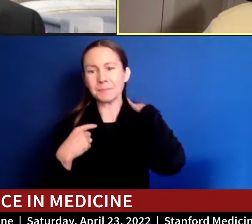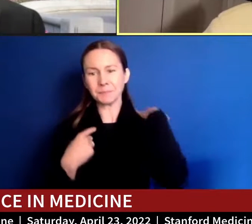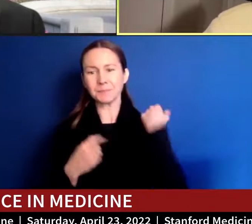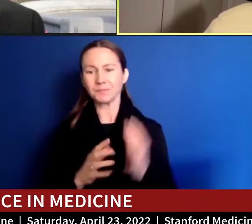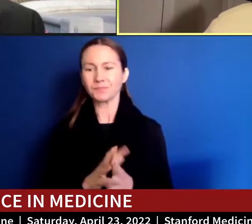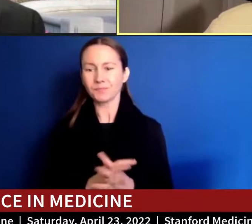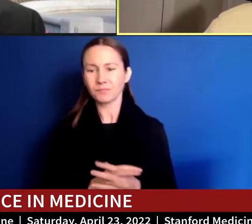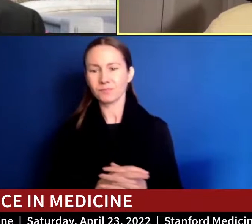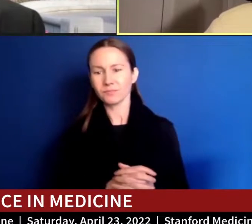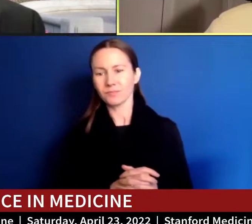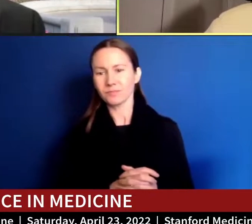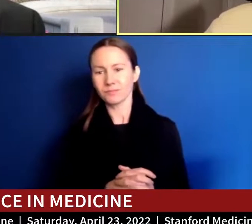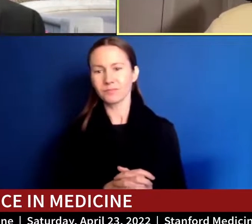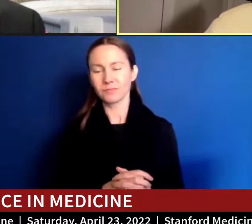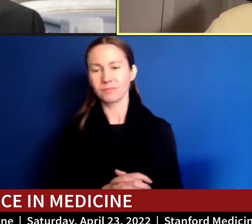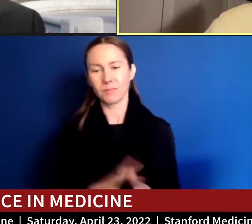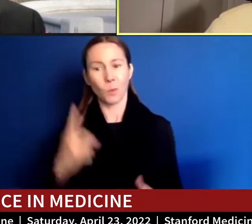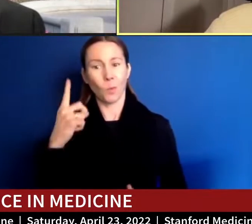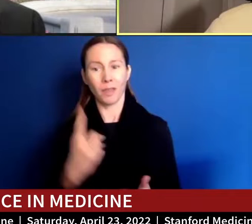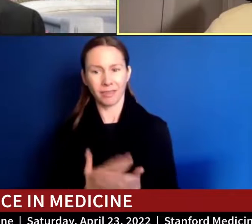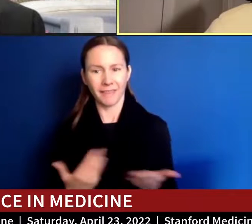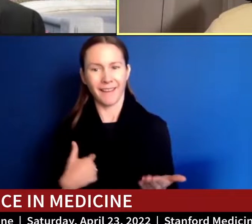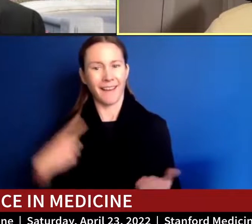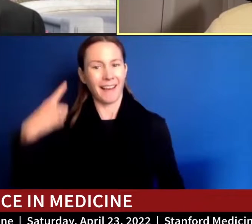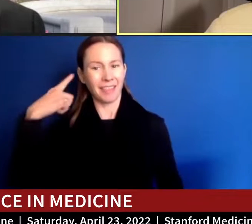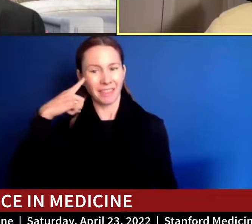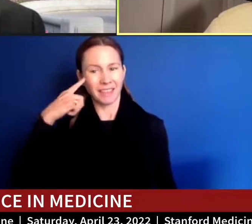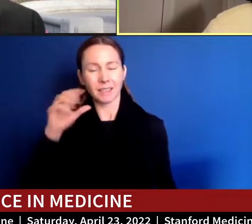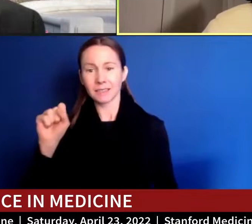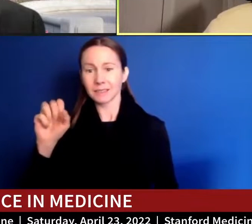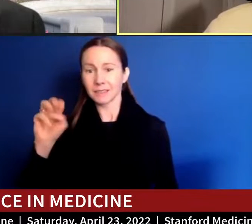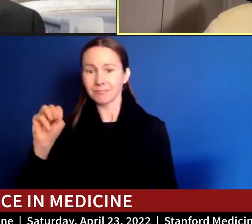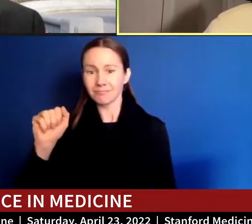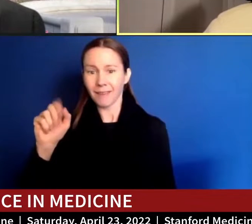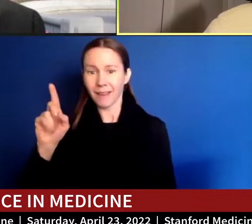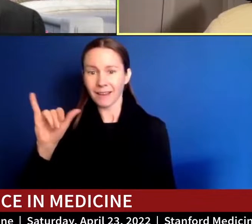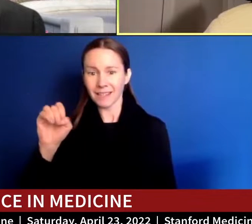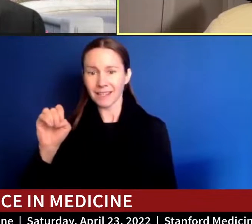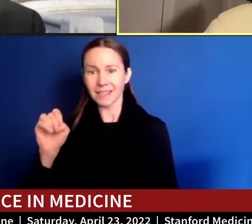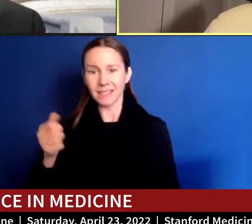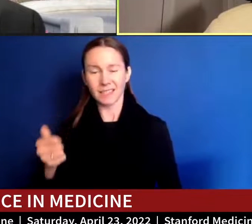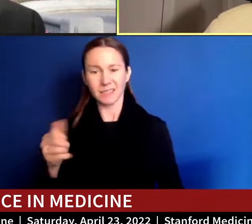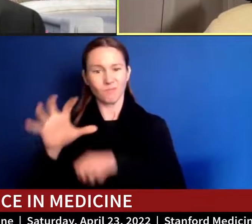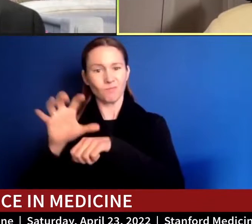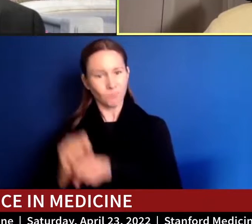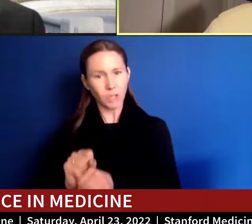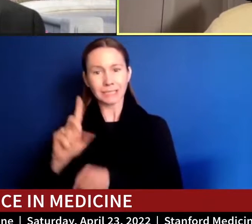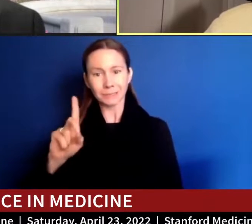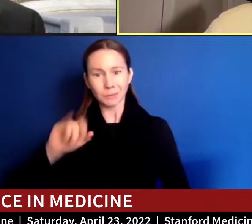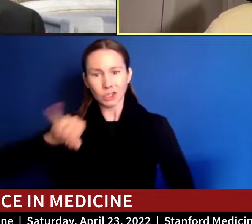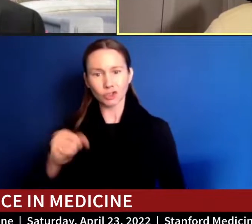one way I think somebody can really also practice disability justice on campus